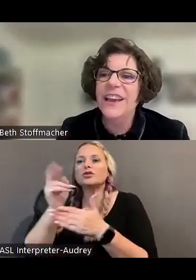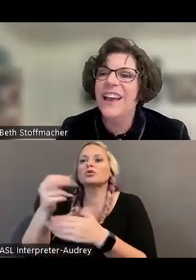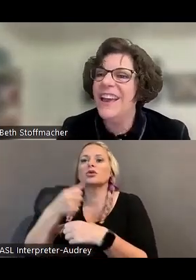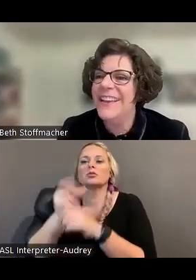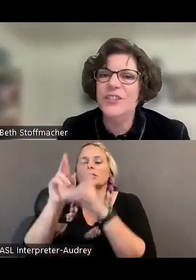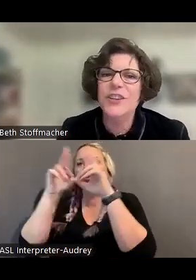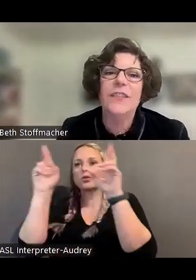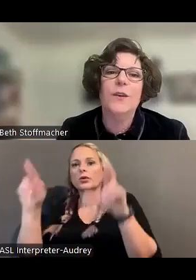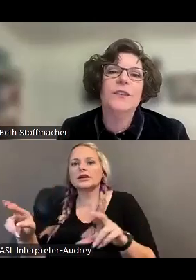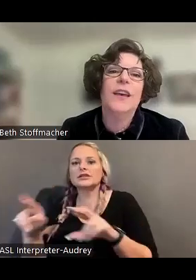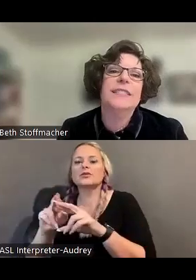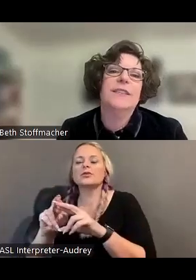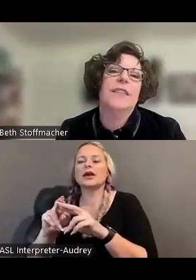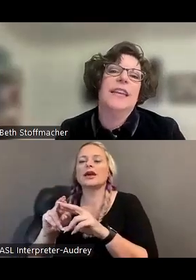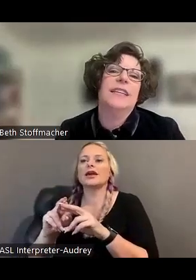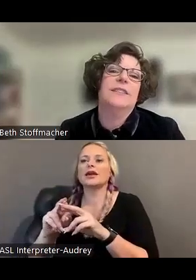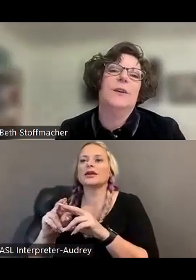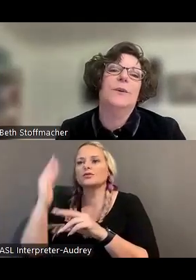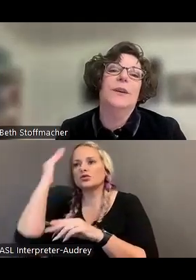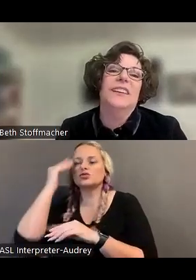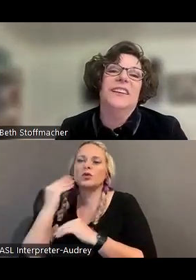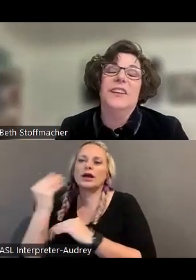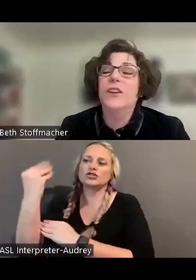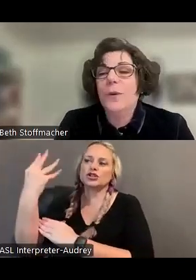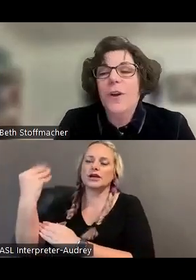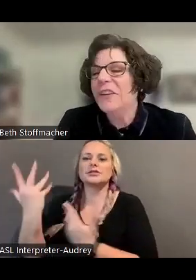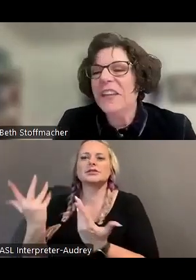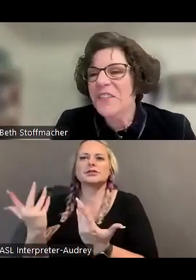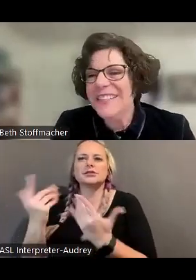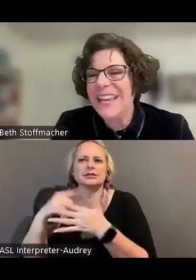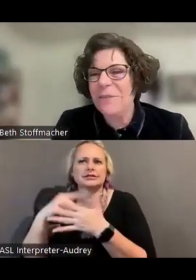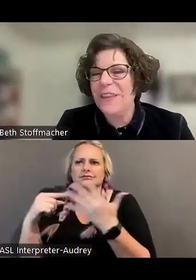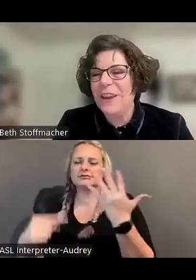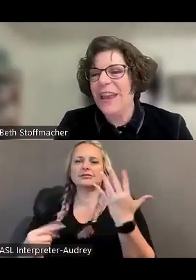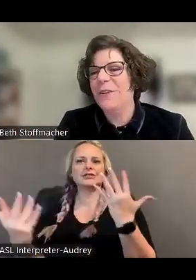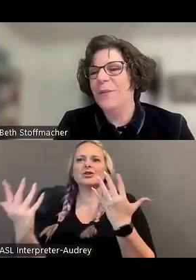a headshot, those kinds of things. So we're all looking for the same thing, right, when we're